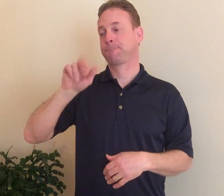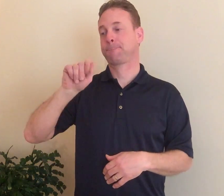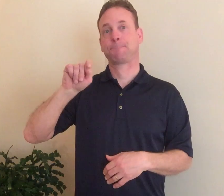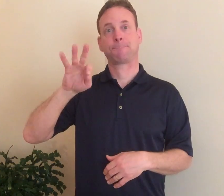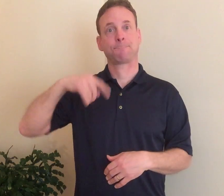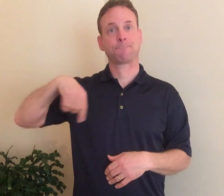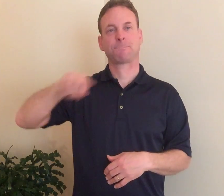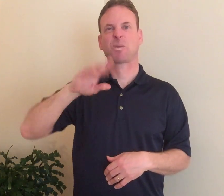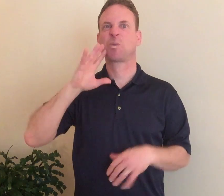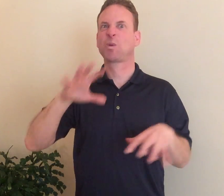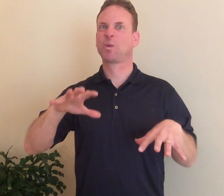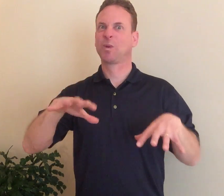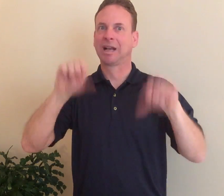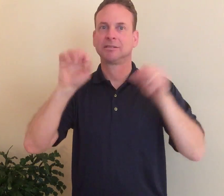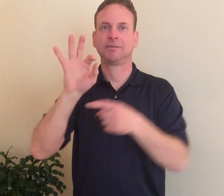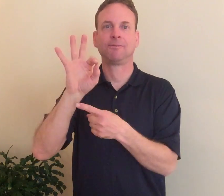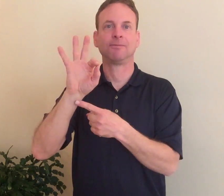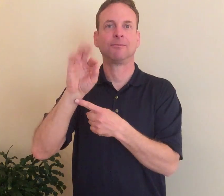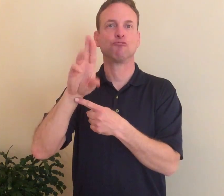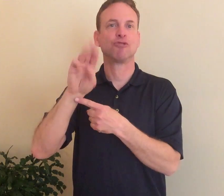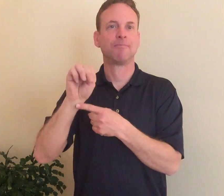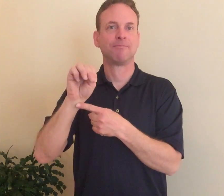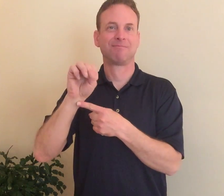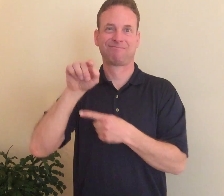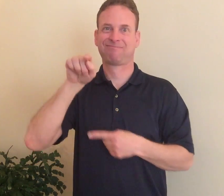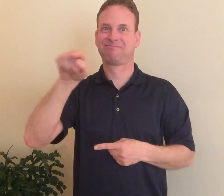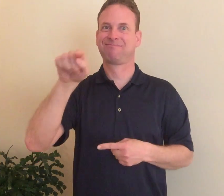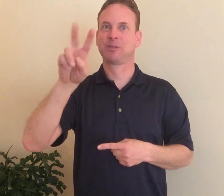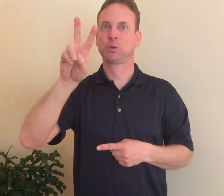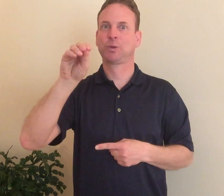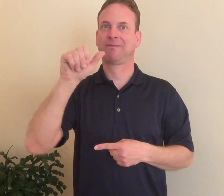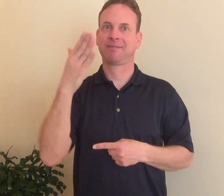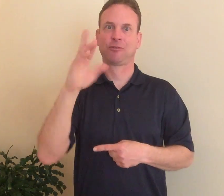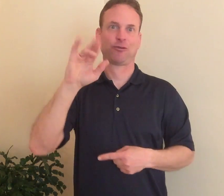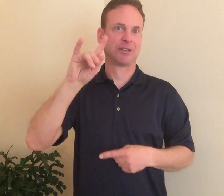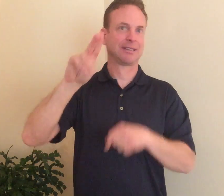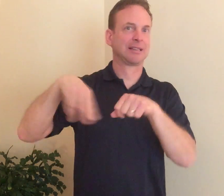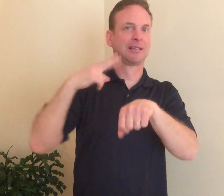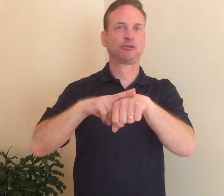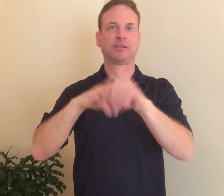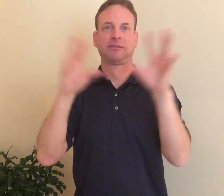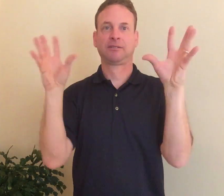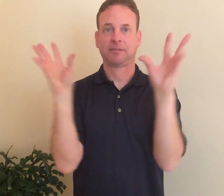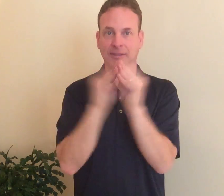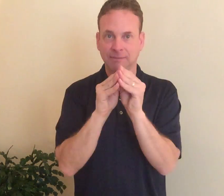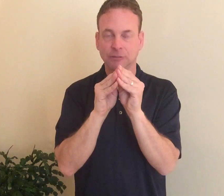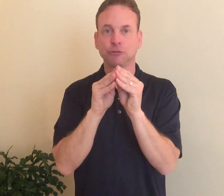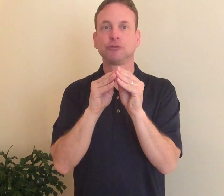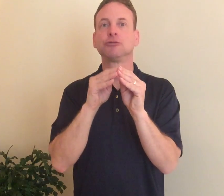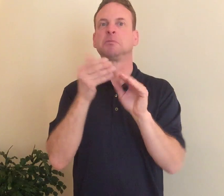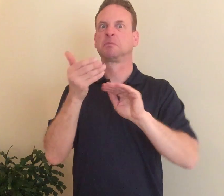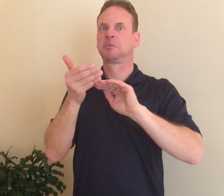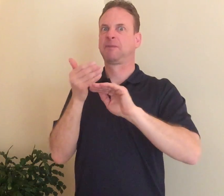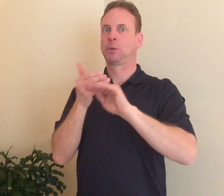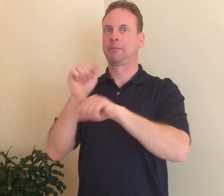The RATF will host a forum at the 2015 RID National Convention. The forum will be before